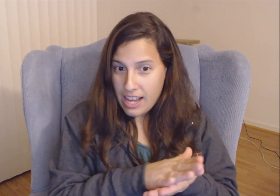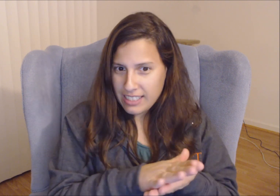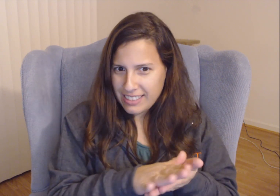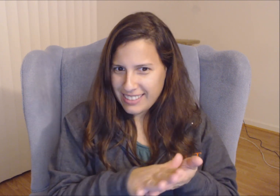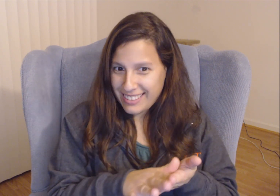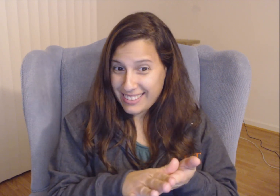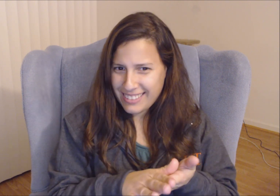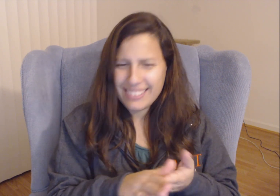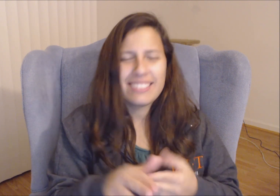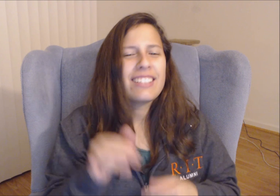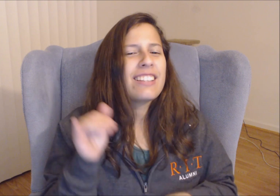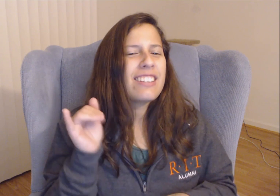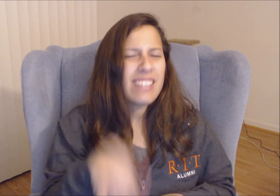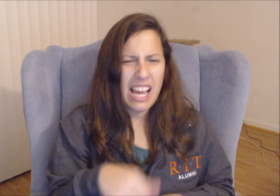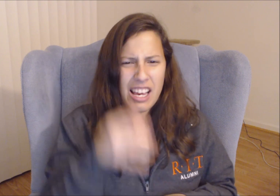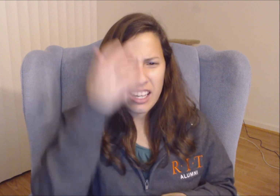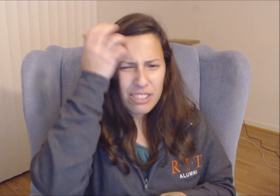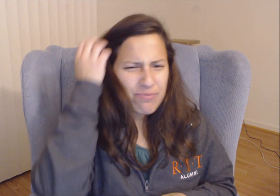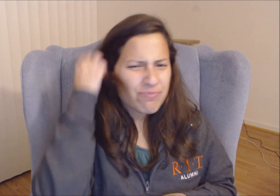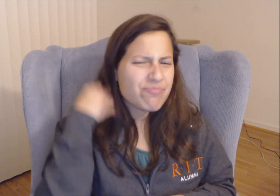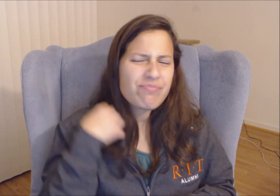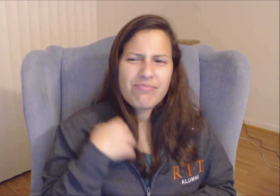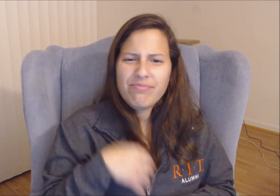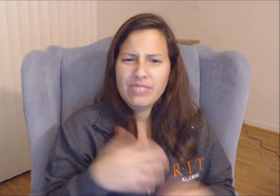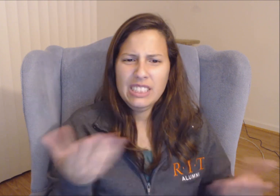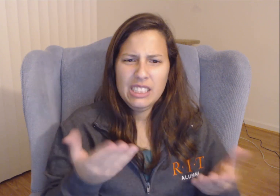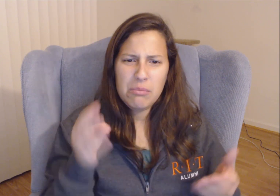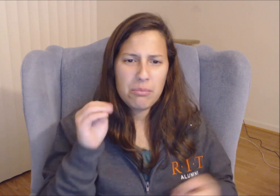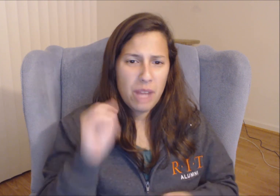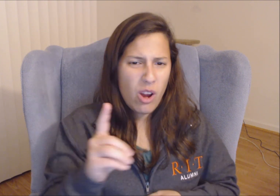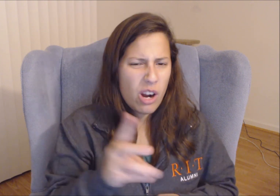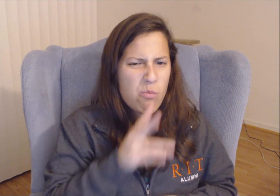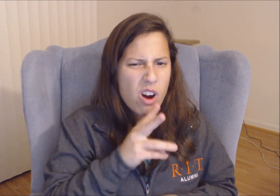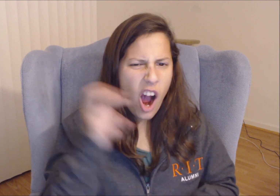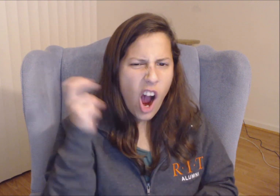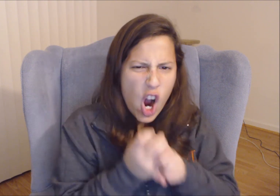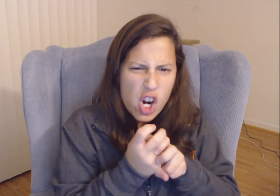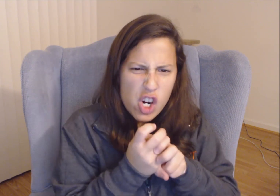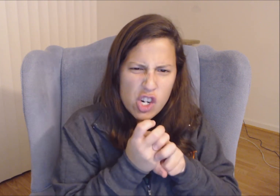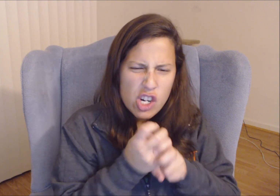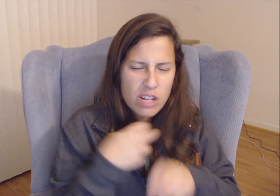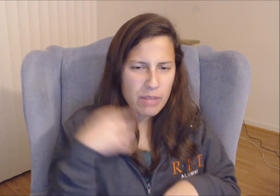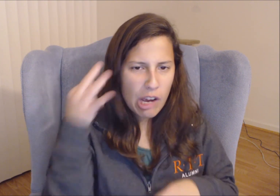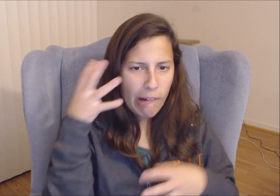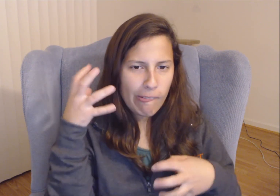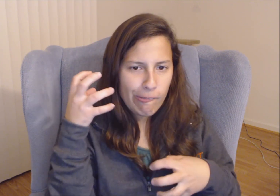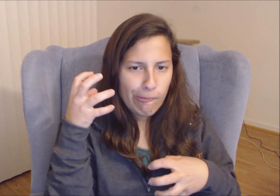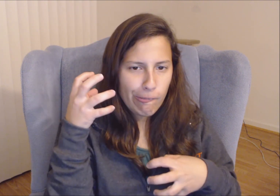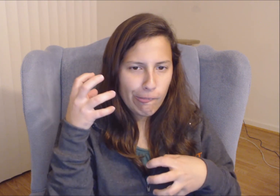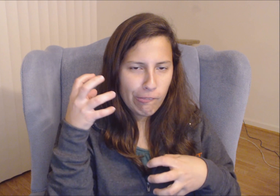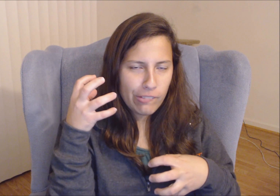Nice ... *grin* In here Maryland... HARD water. Makes my hair tense.